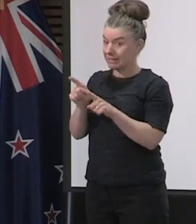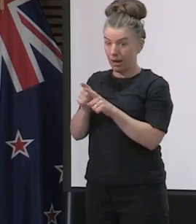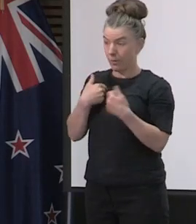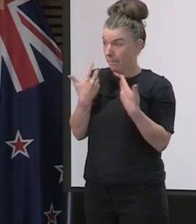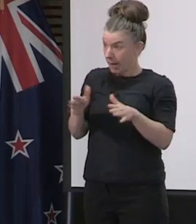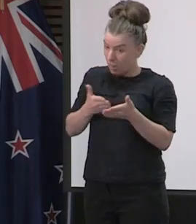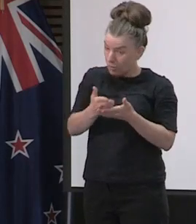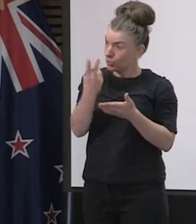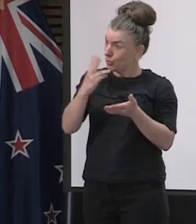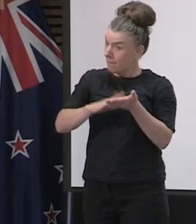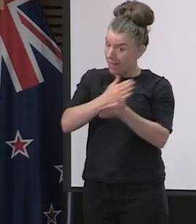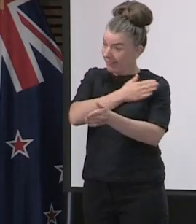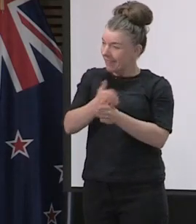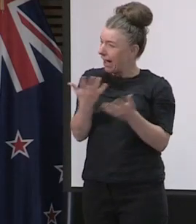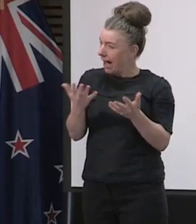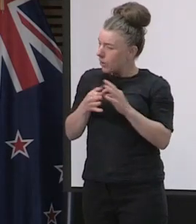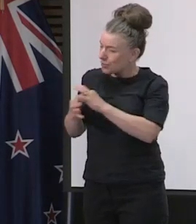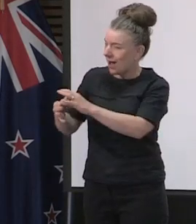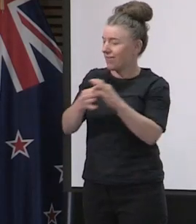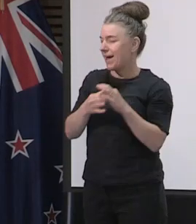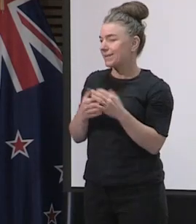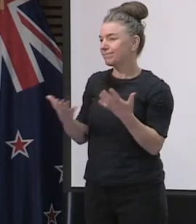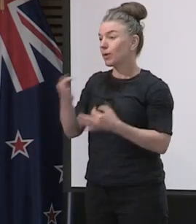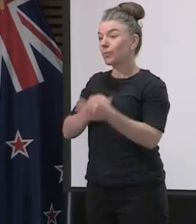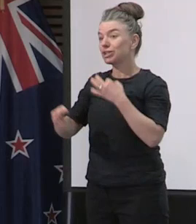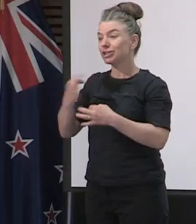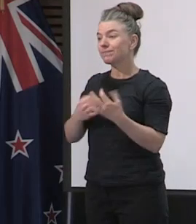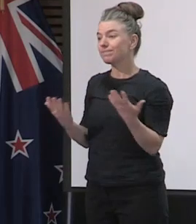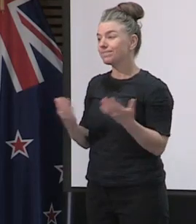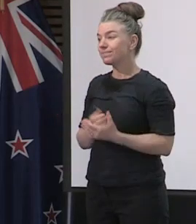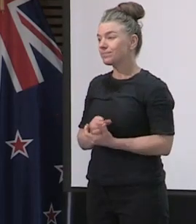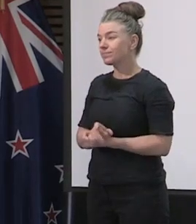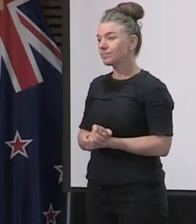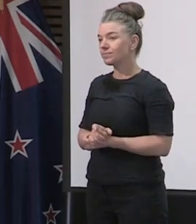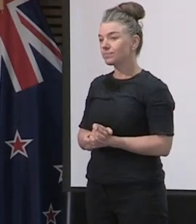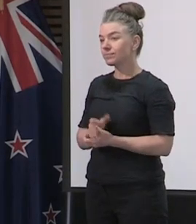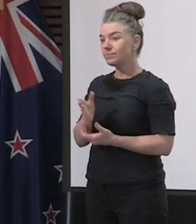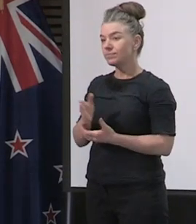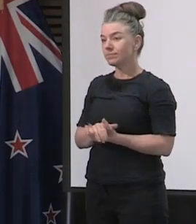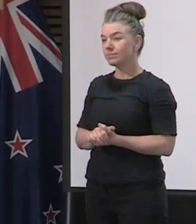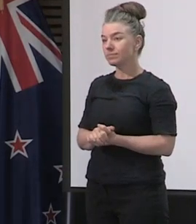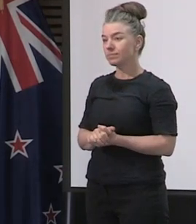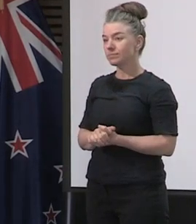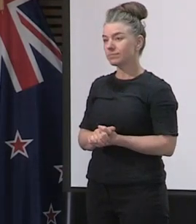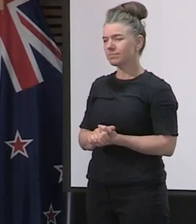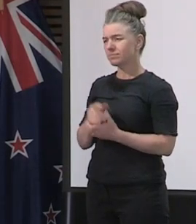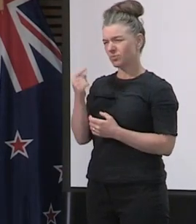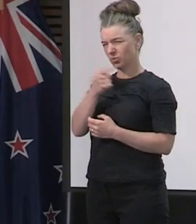will be tough. We will get through it the same way we got through the past two months - together. Happy to take your questions.